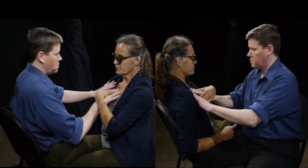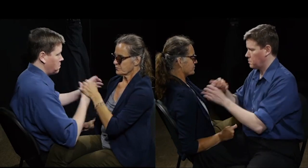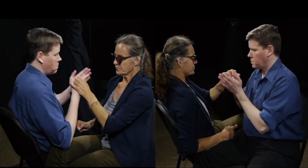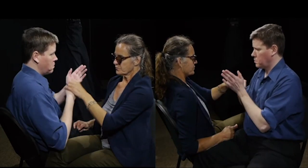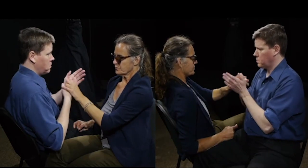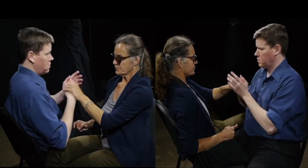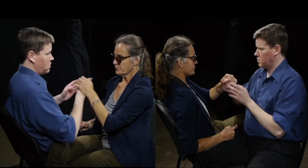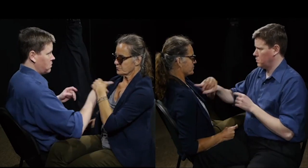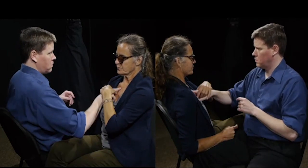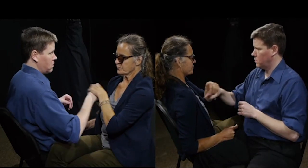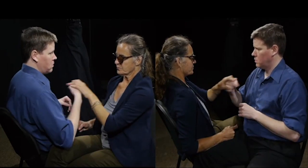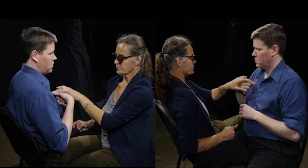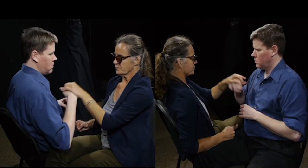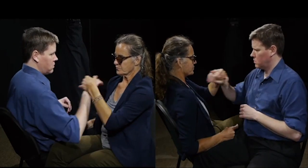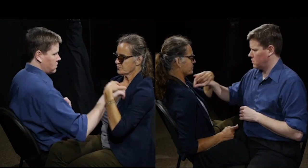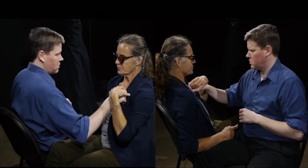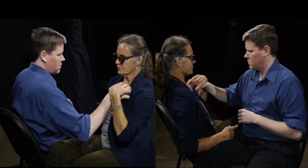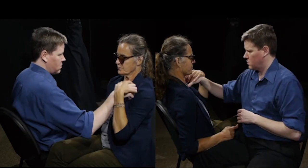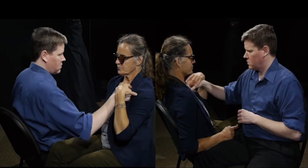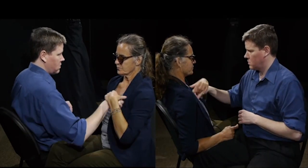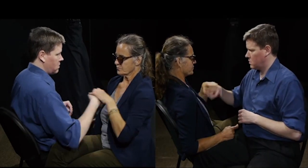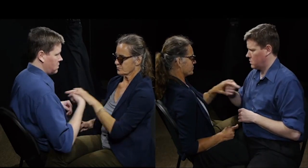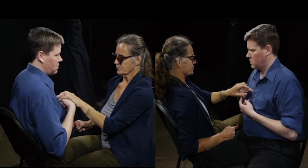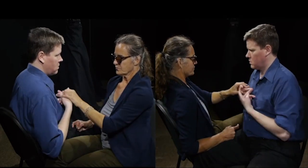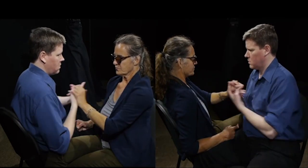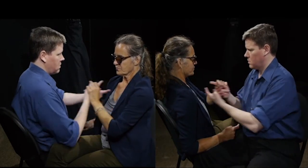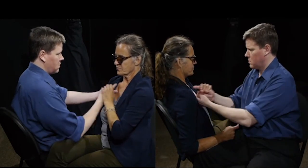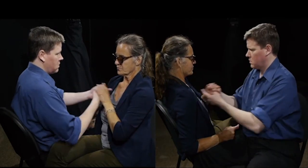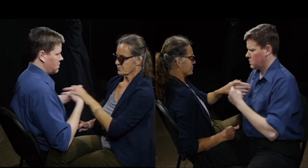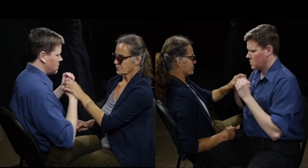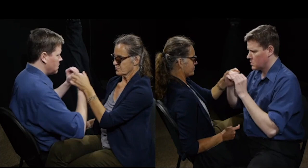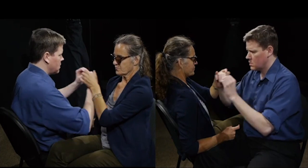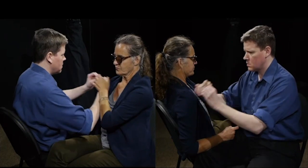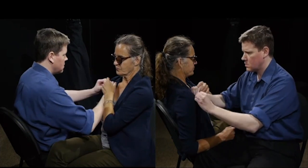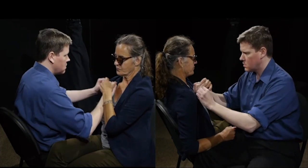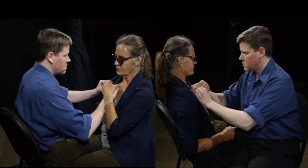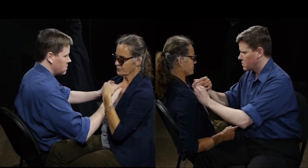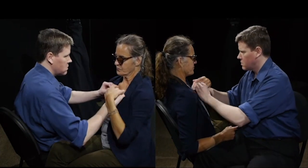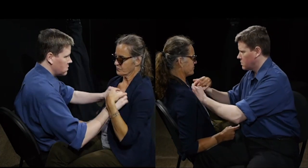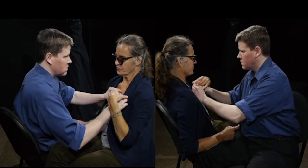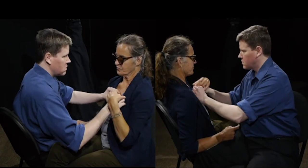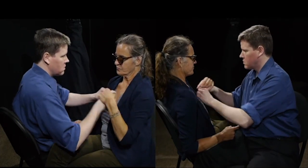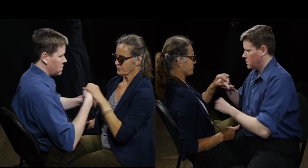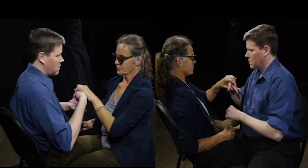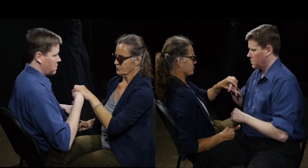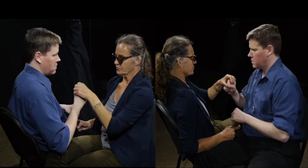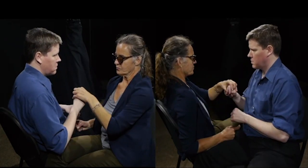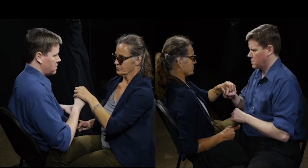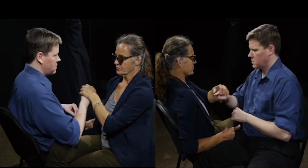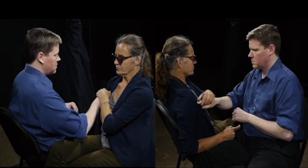That hand is always in contact with the back of my dominant hand and it is constantly receiving information. The most important thing about H4